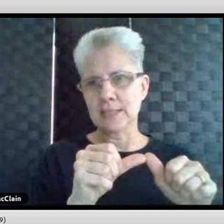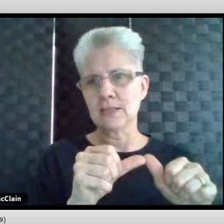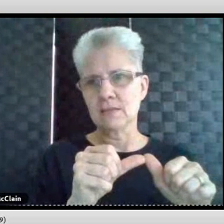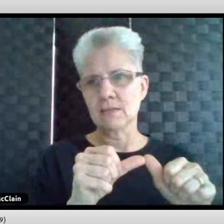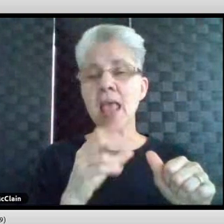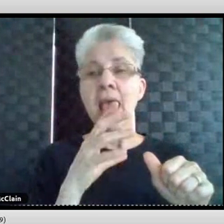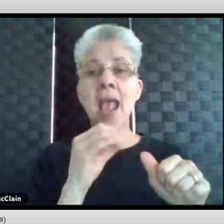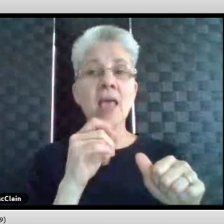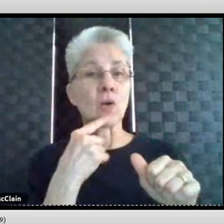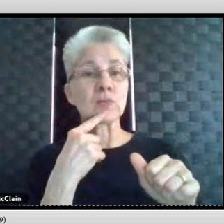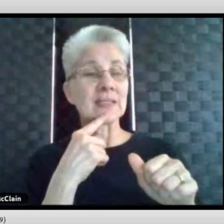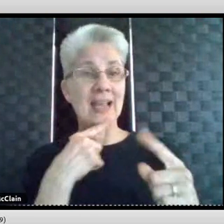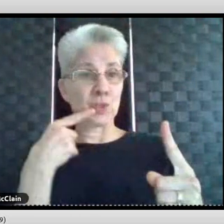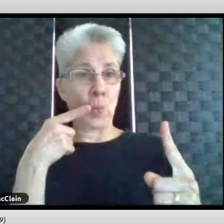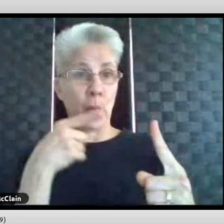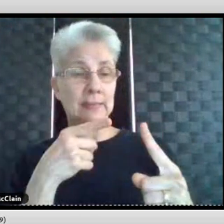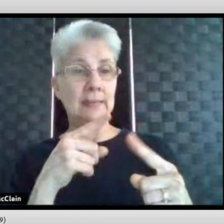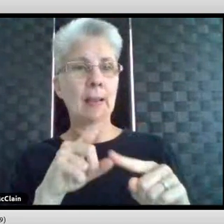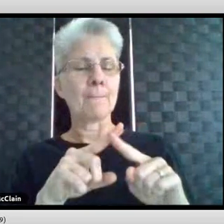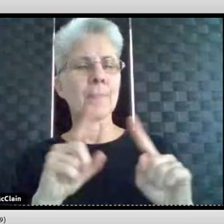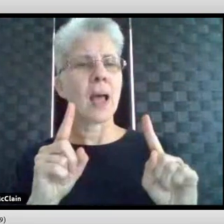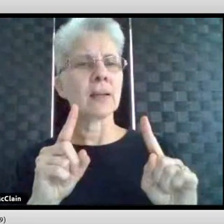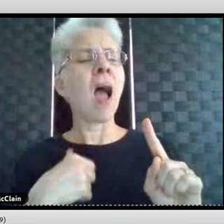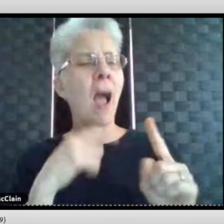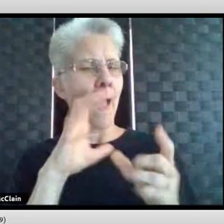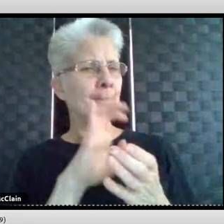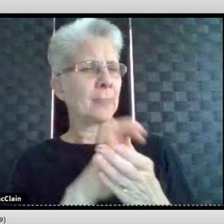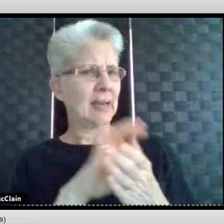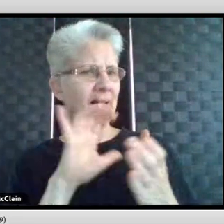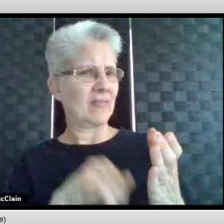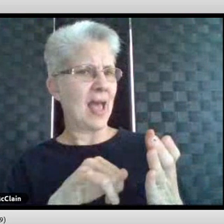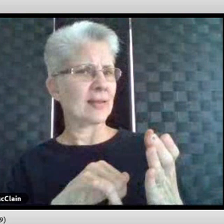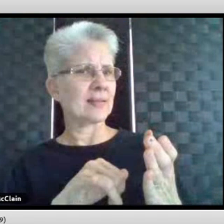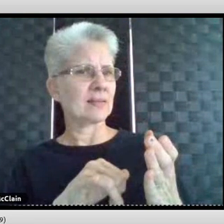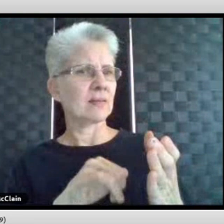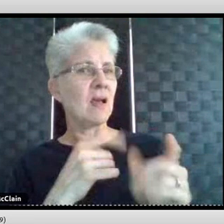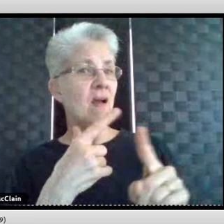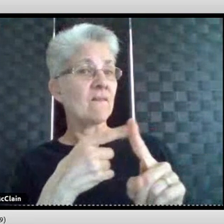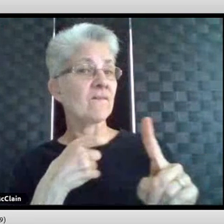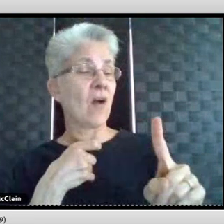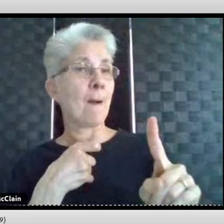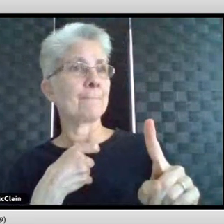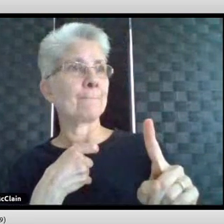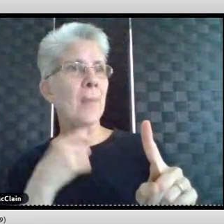and they don't say it directly but I believe that's coming from the awareness